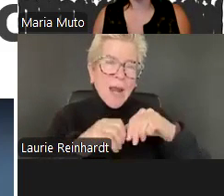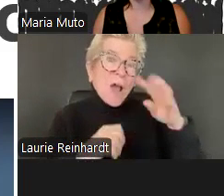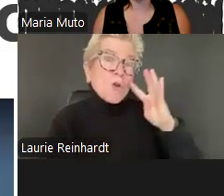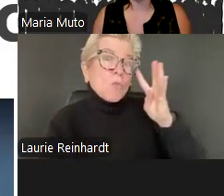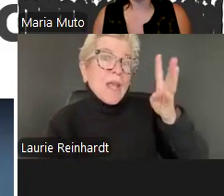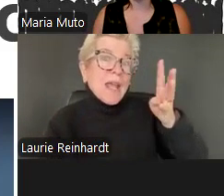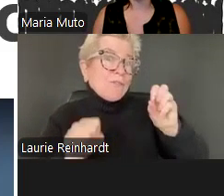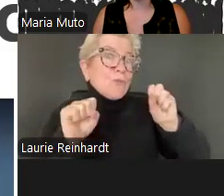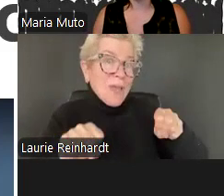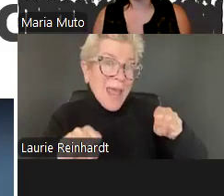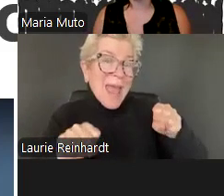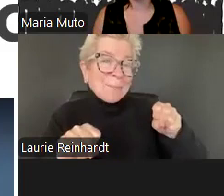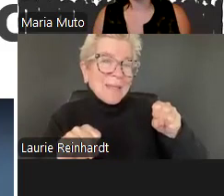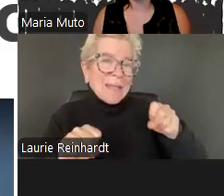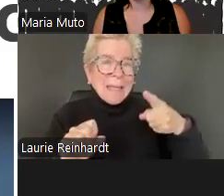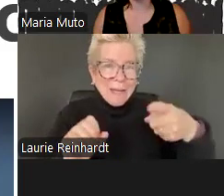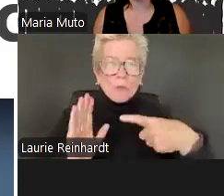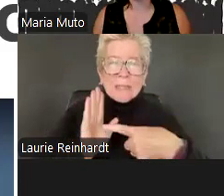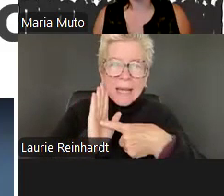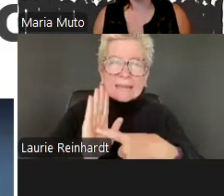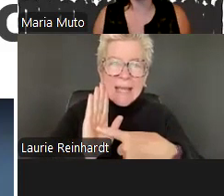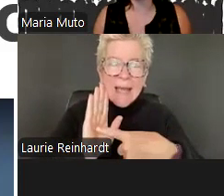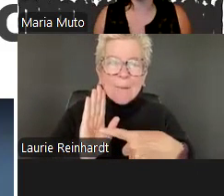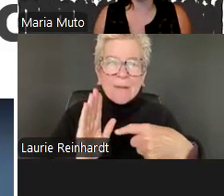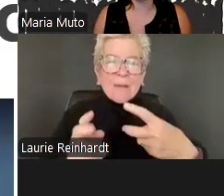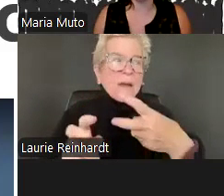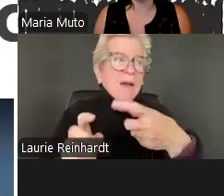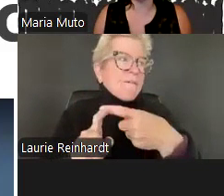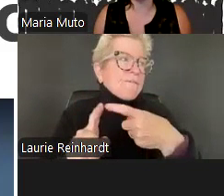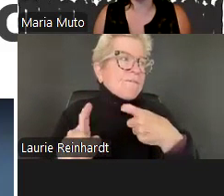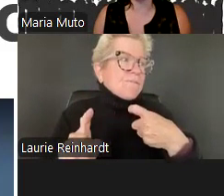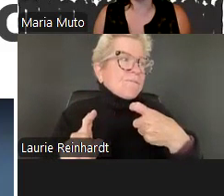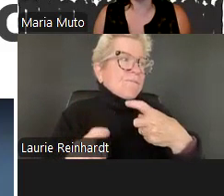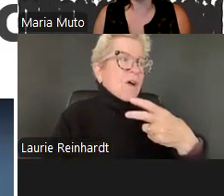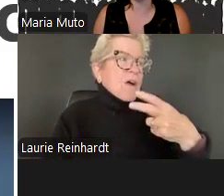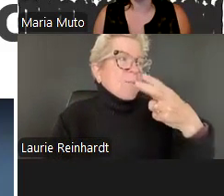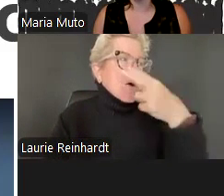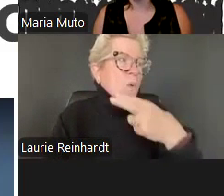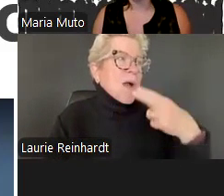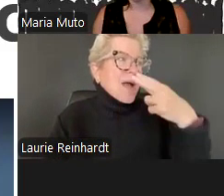this. Here is an example that I pulled from Hawaii and the Kamehameha Schools;